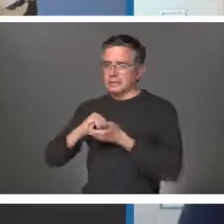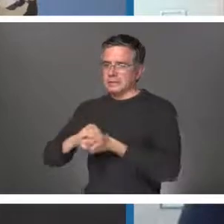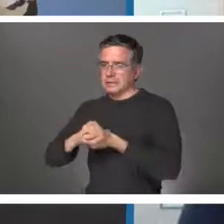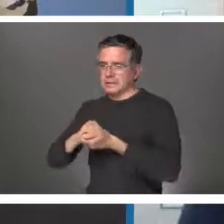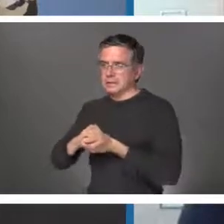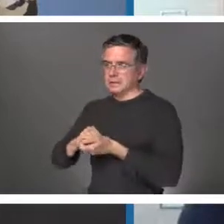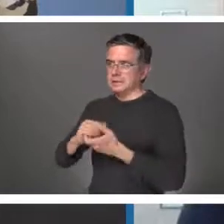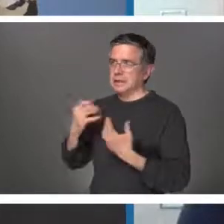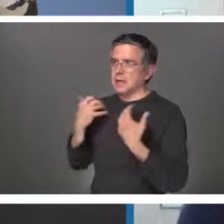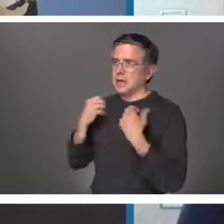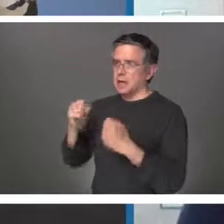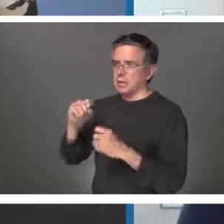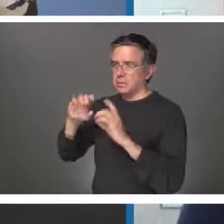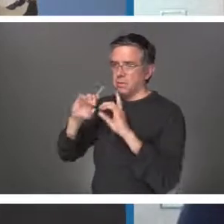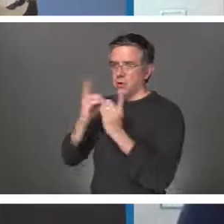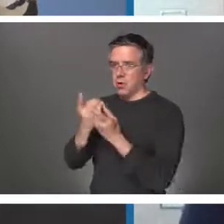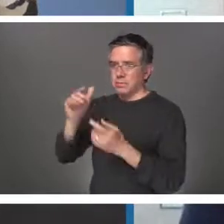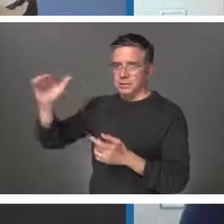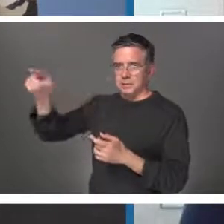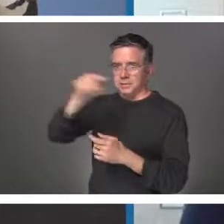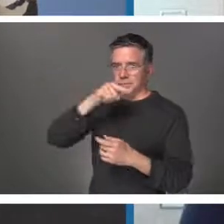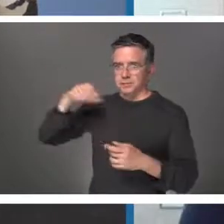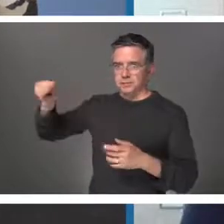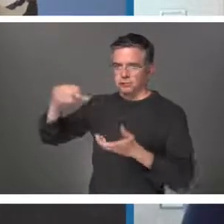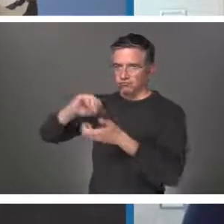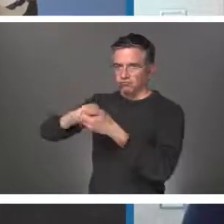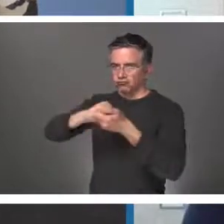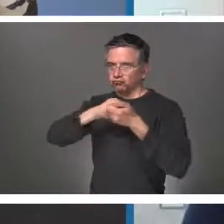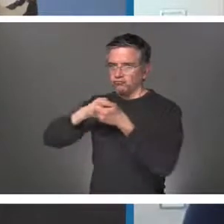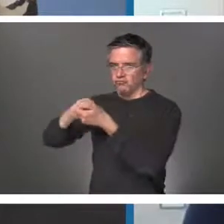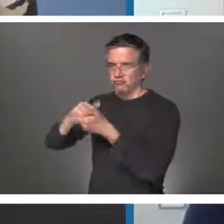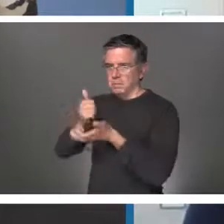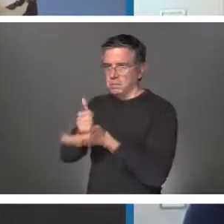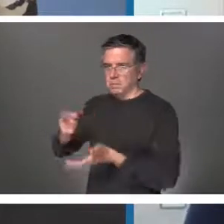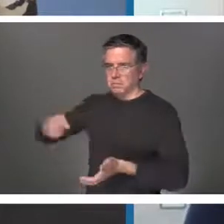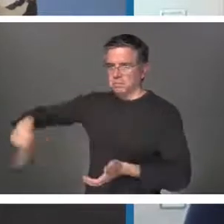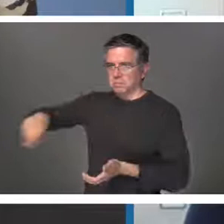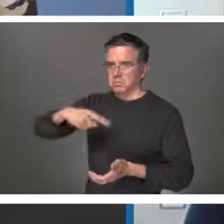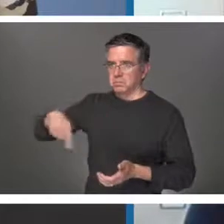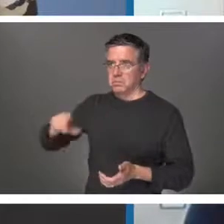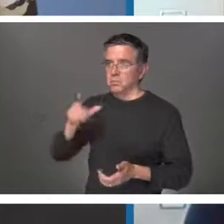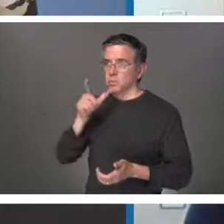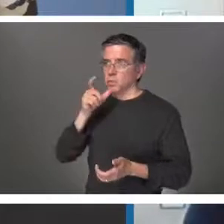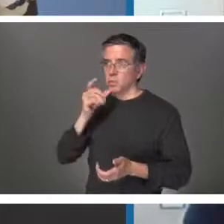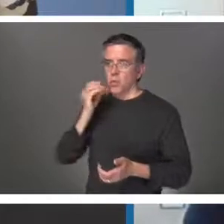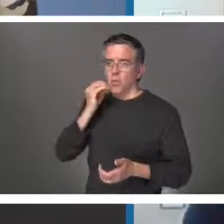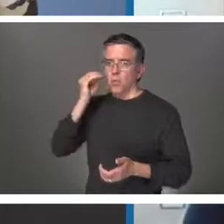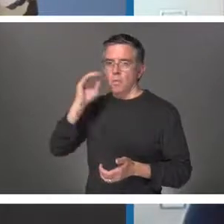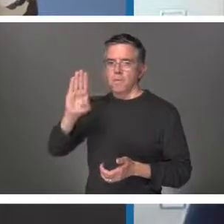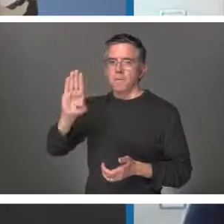and that is an incredibly rewarding part of the process as well to be able to get it for those people